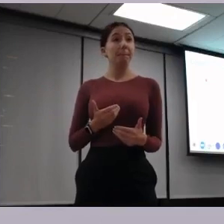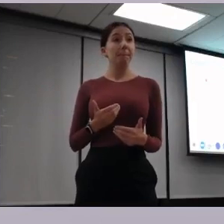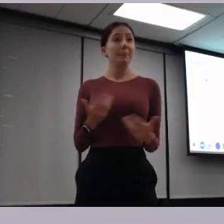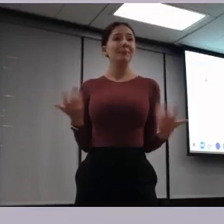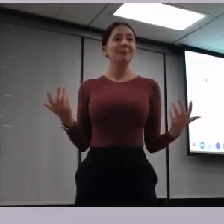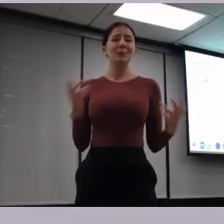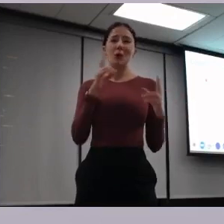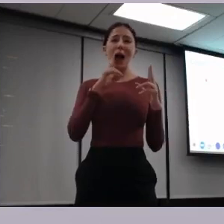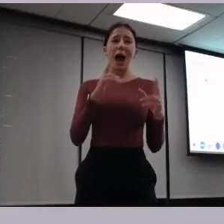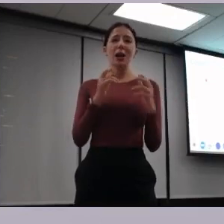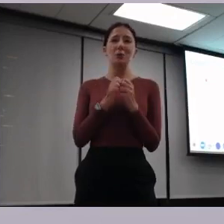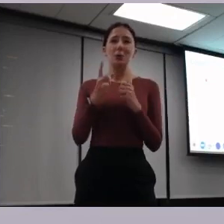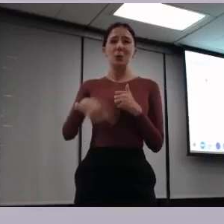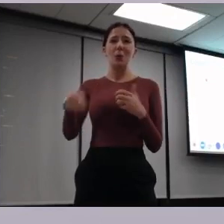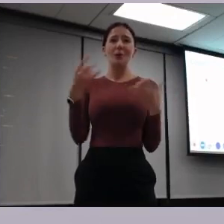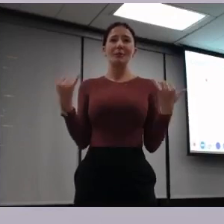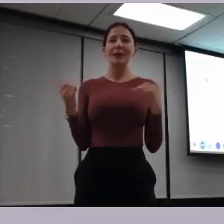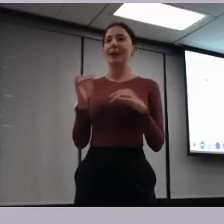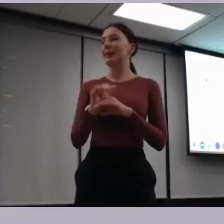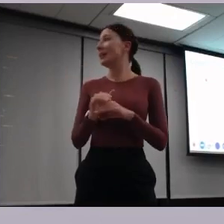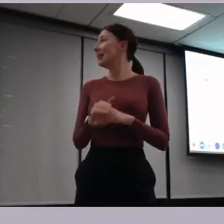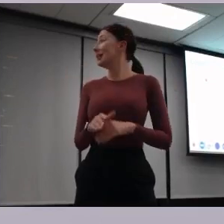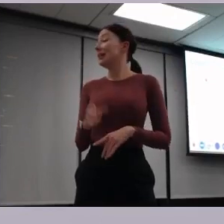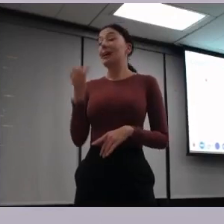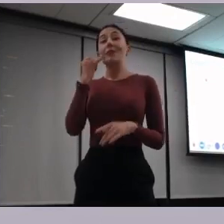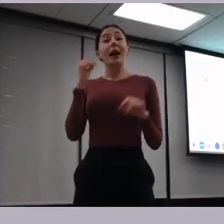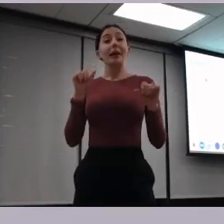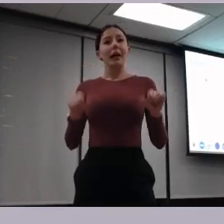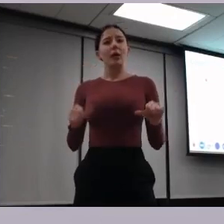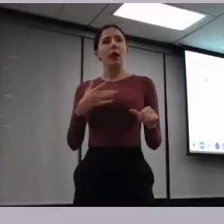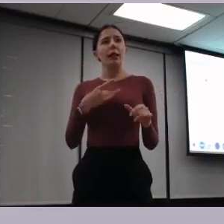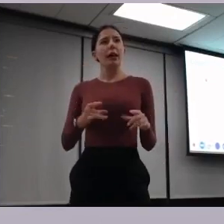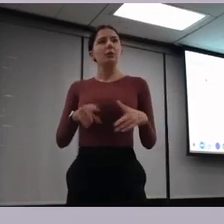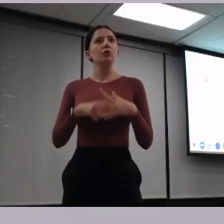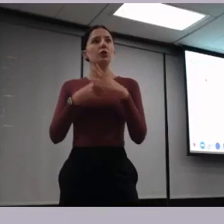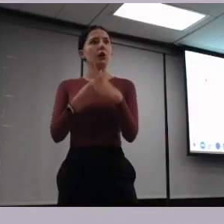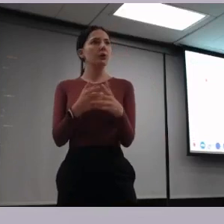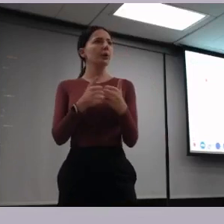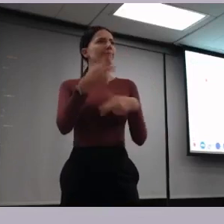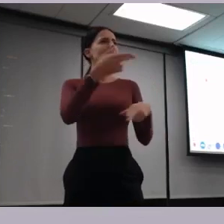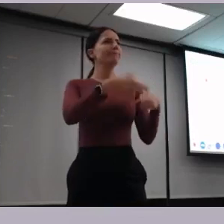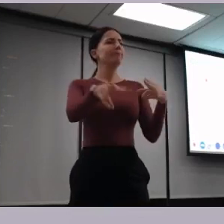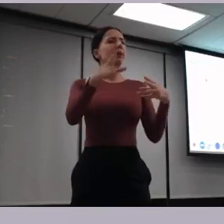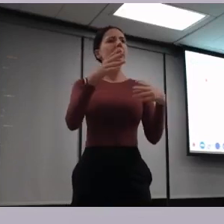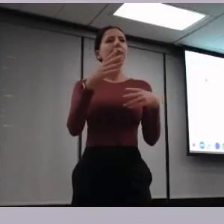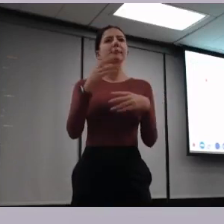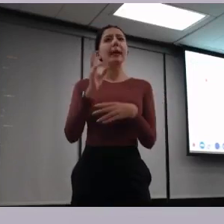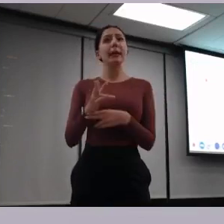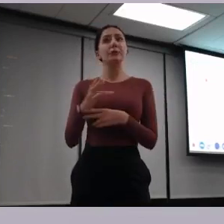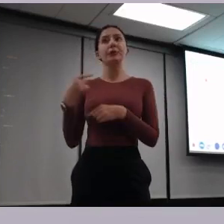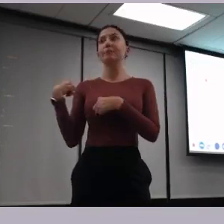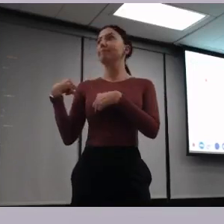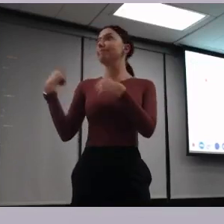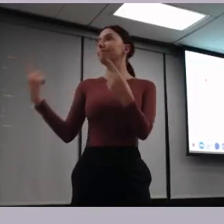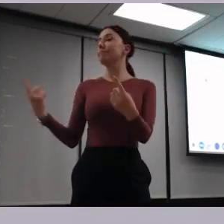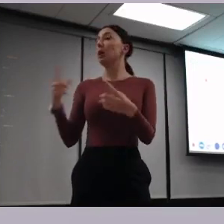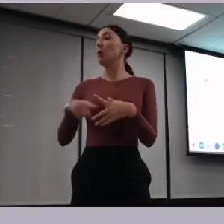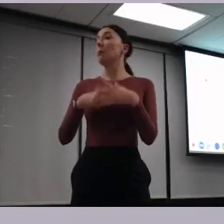If I can, I would like to start with a brief history of how we got here. So in the beginning of 2023,